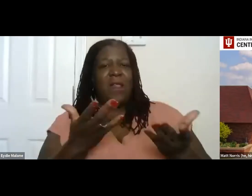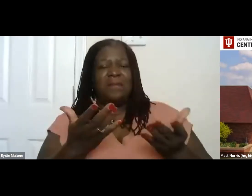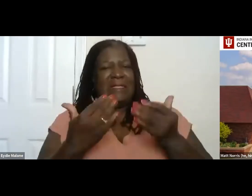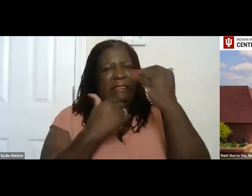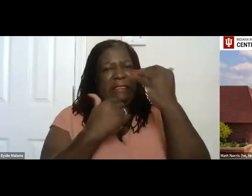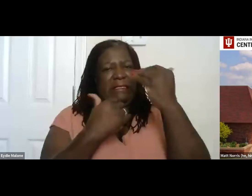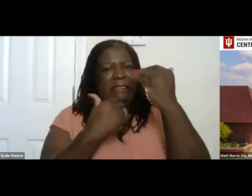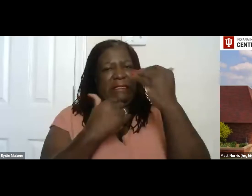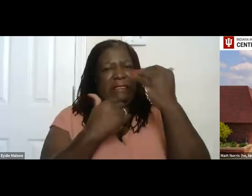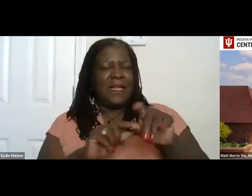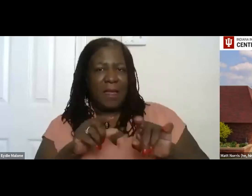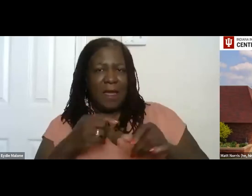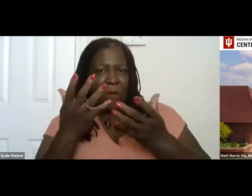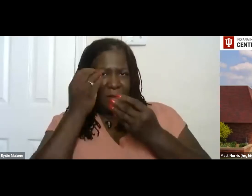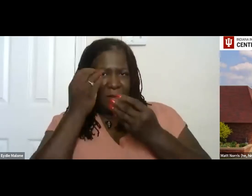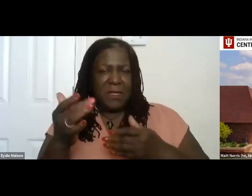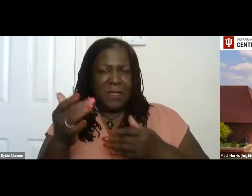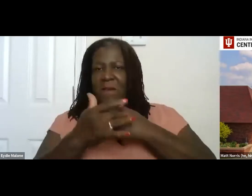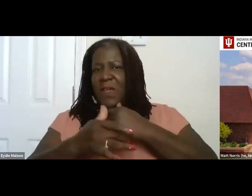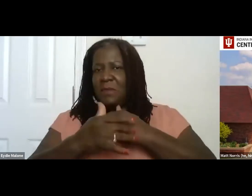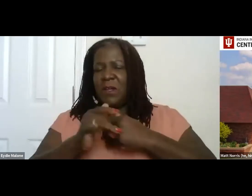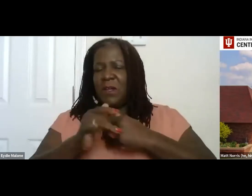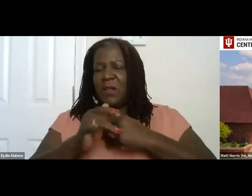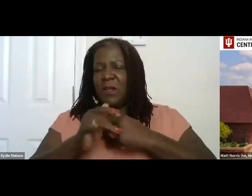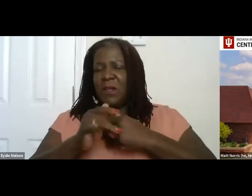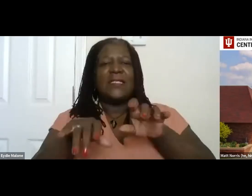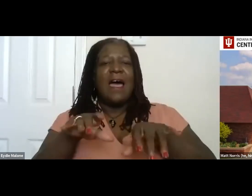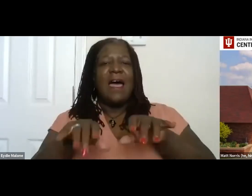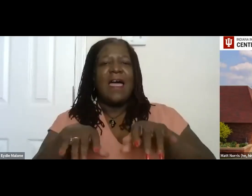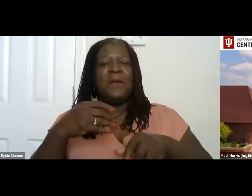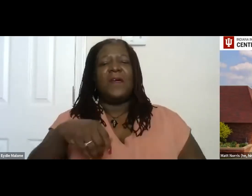that available if you want to go ahead and put in a question in our Q&A, you can click